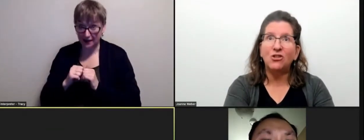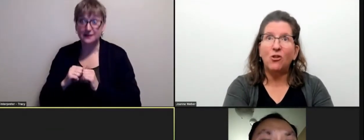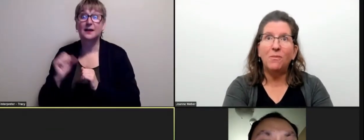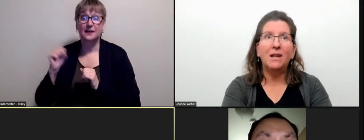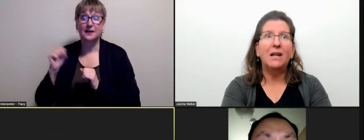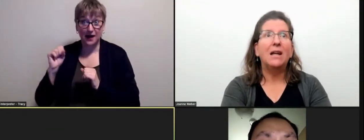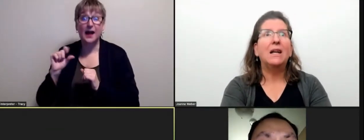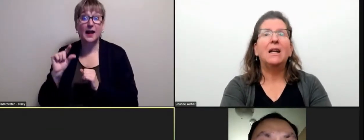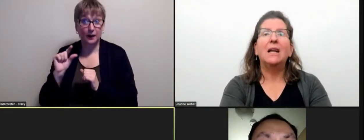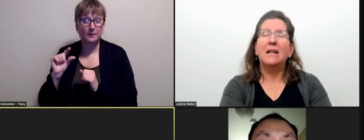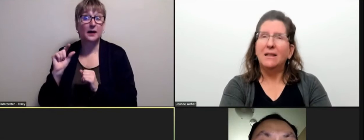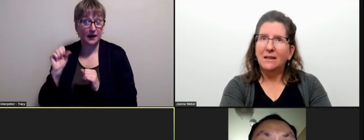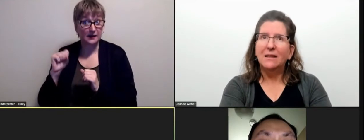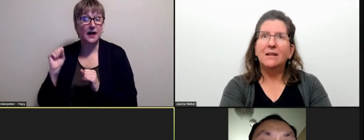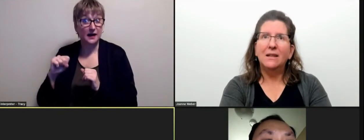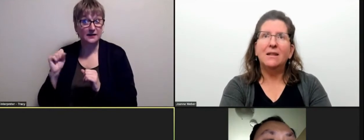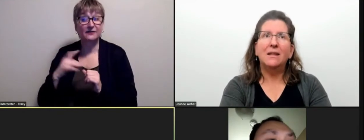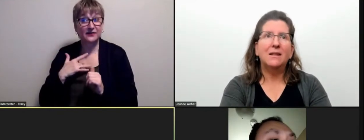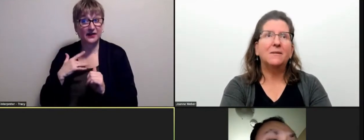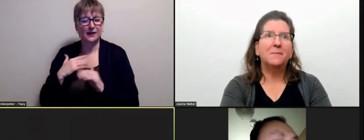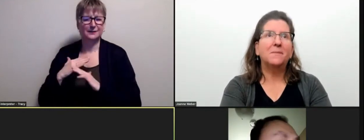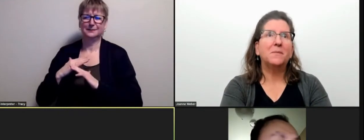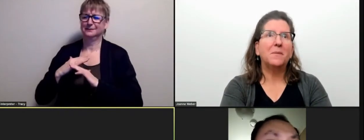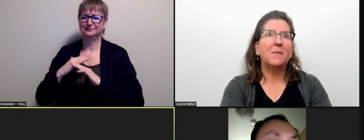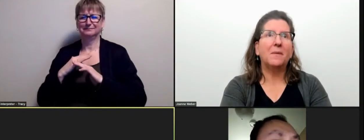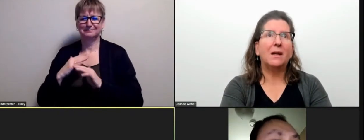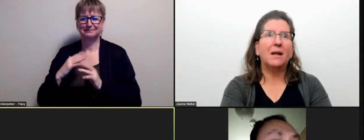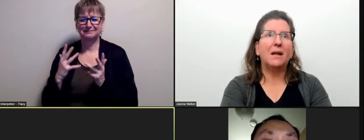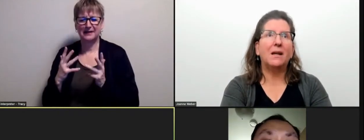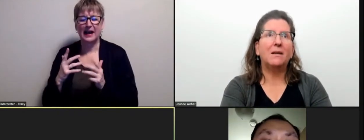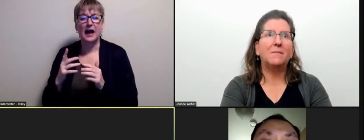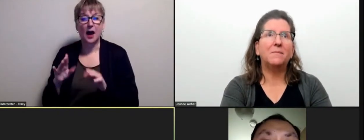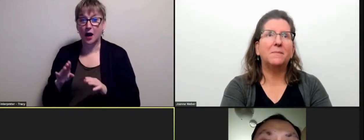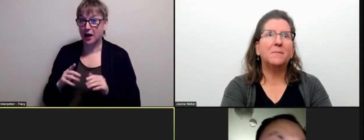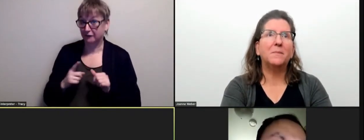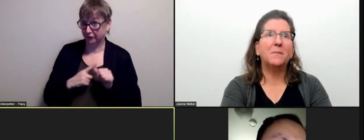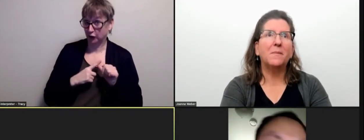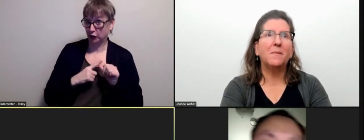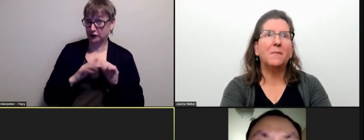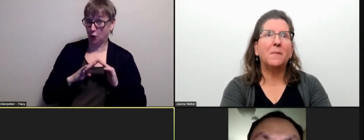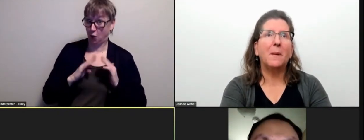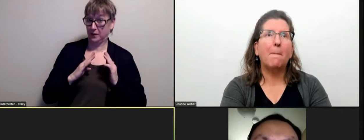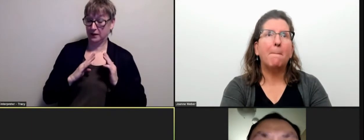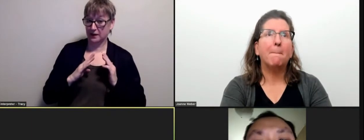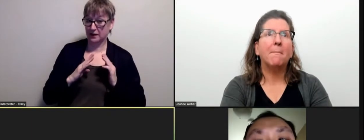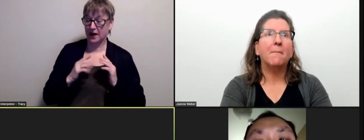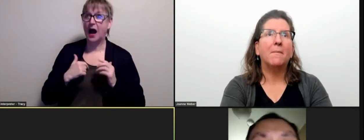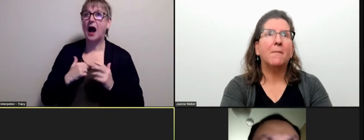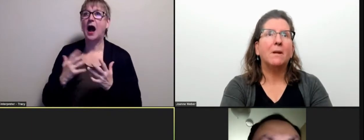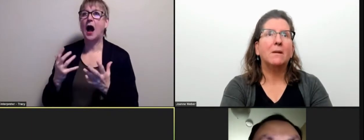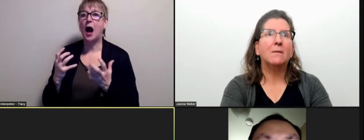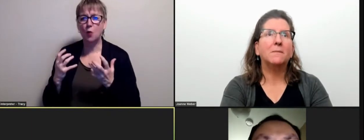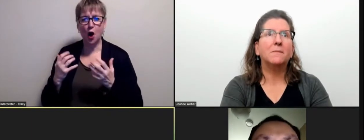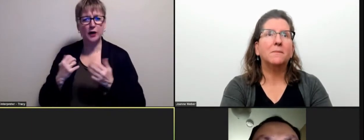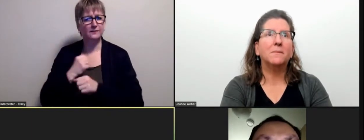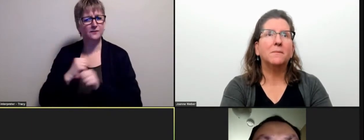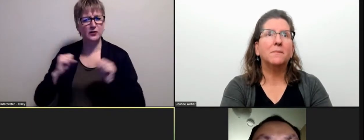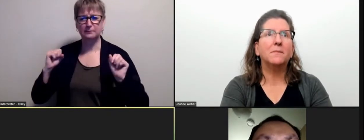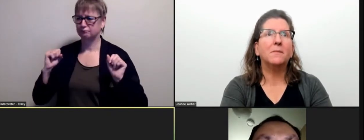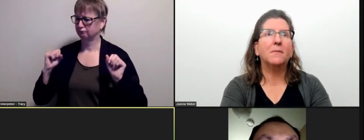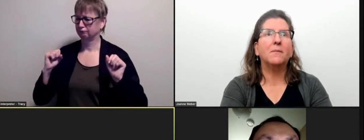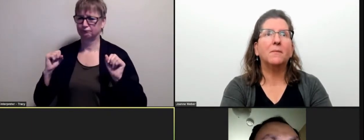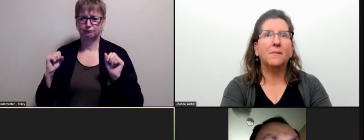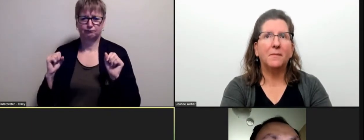Major: Yes yes a little bit a little bit and at first. I - you know - I wanted freedom - you know - just to uh